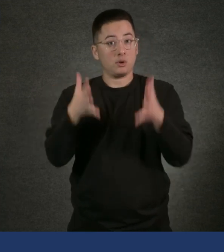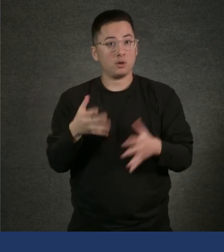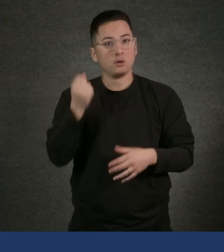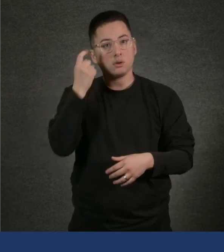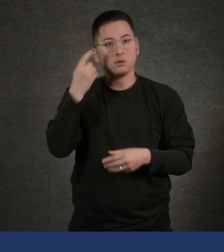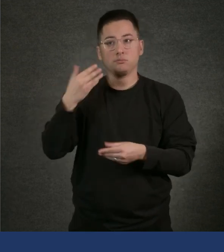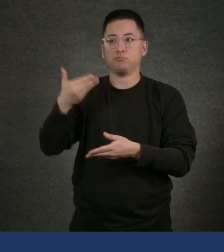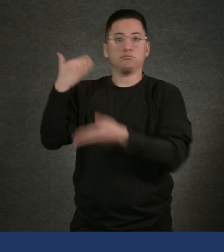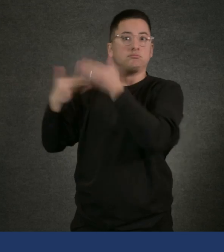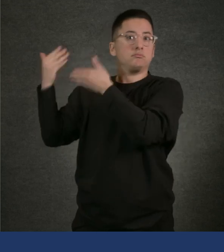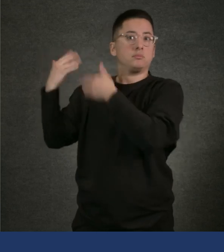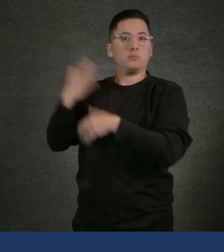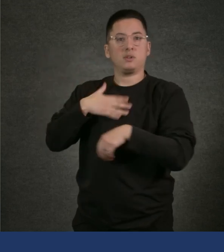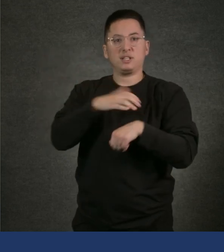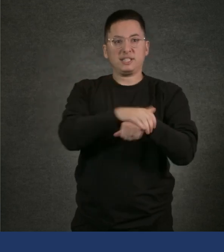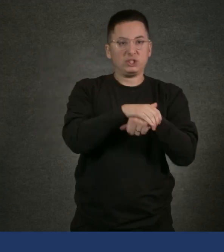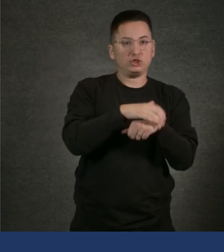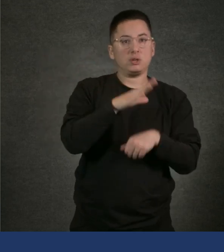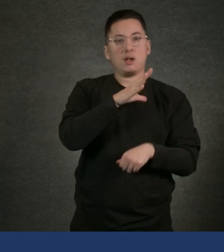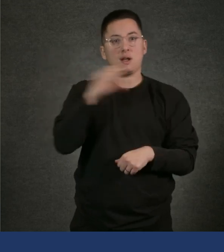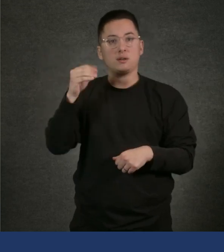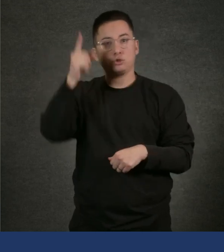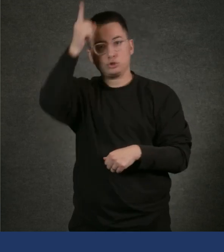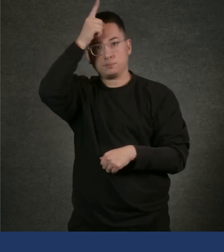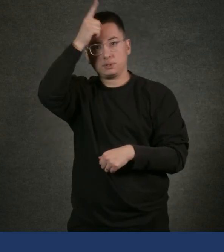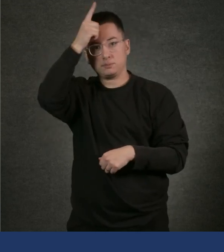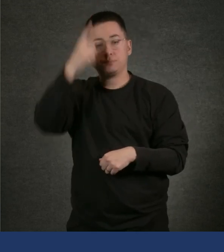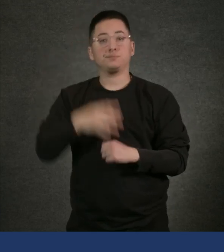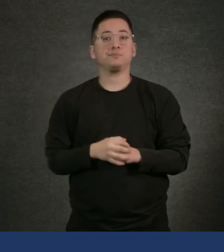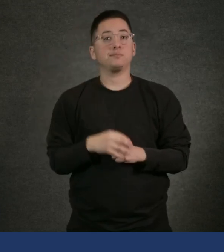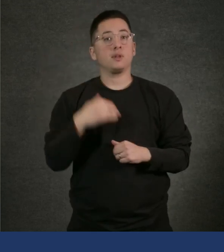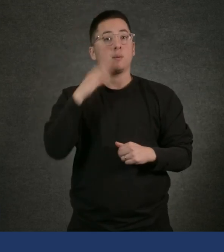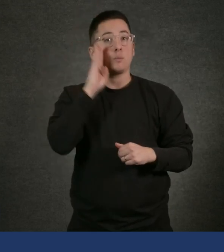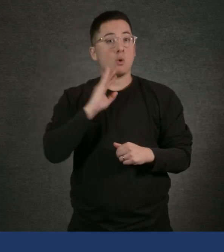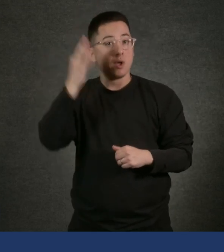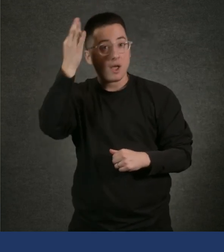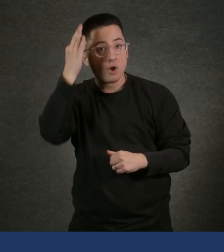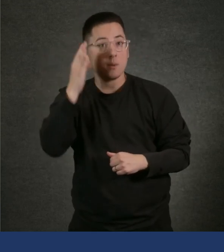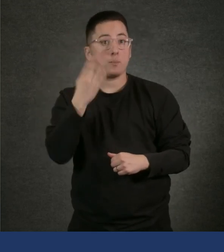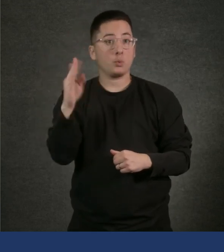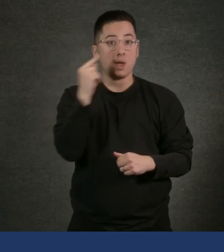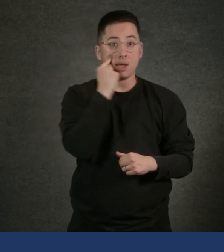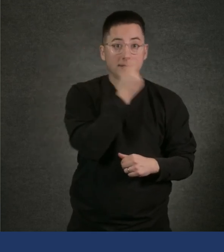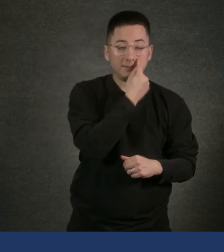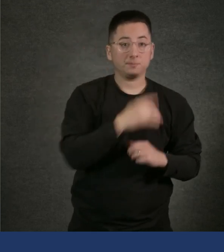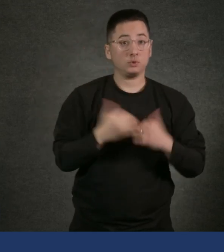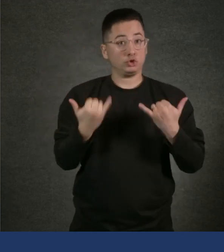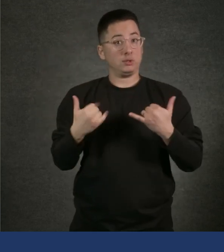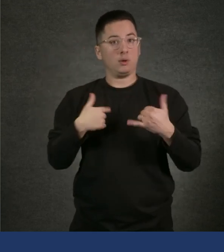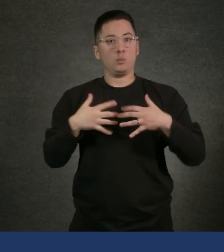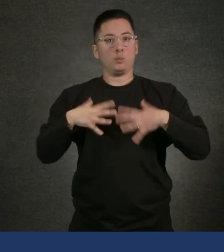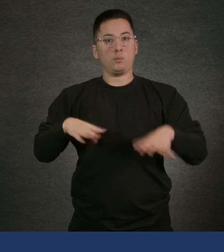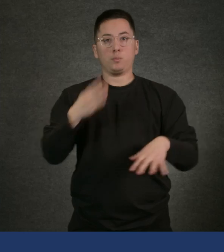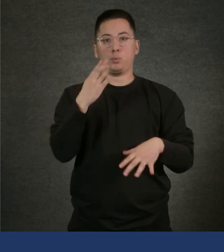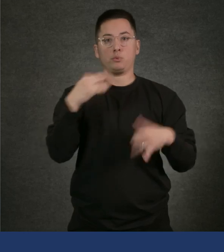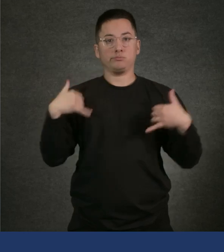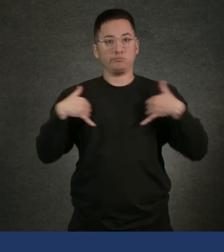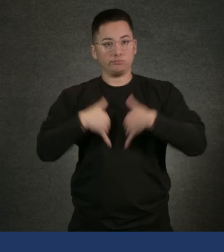with brown hair and blue eyes. Today I'm wearing a blue cardigan sweater over a blouse of light blue color with silver dots